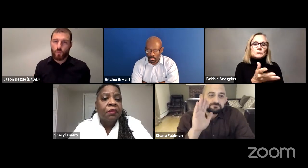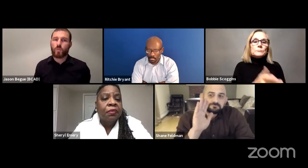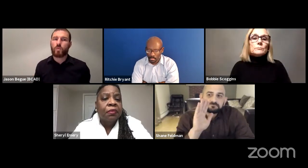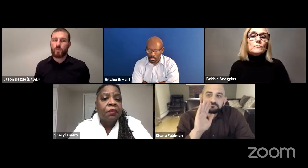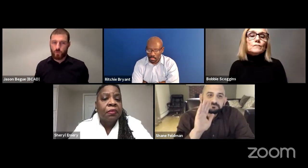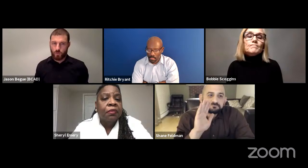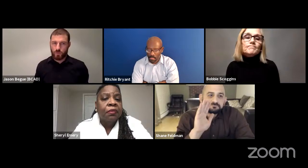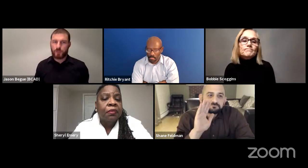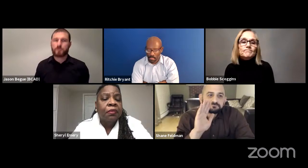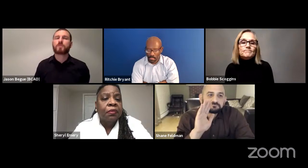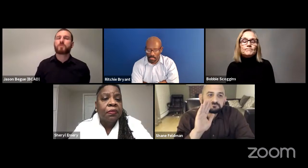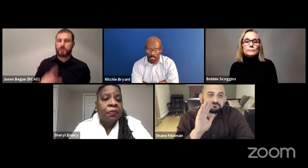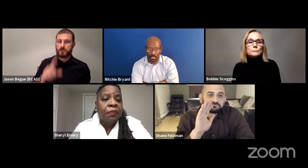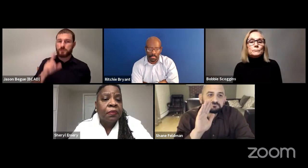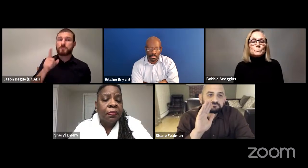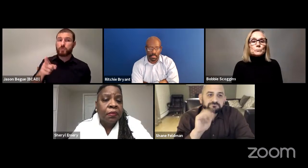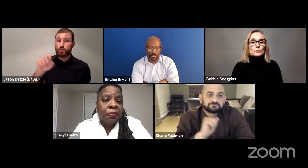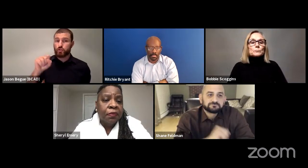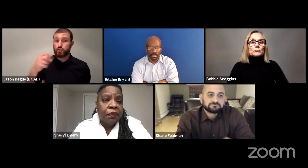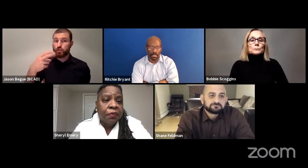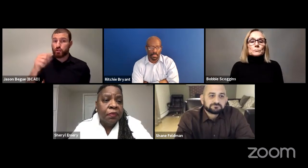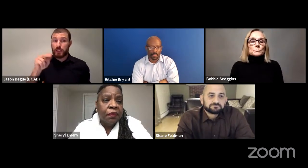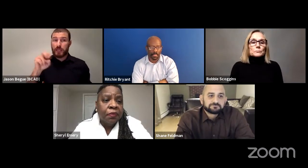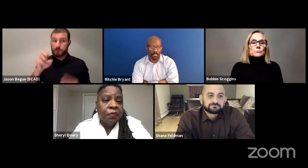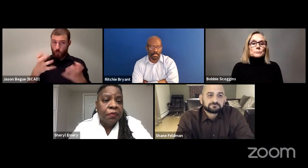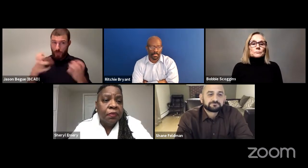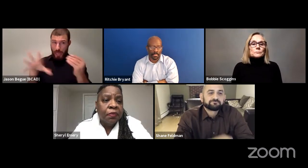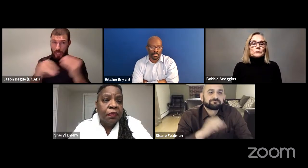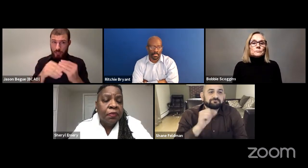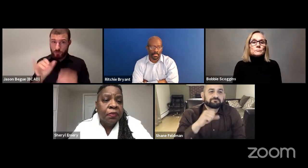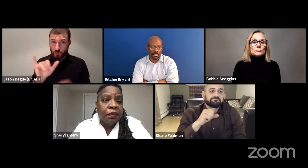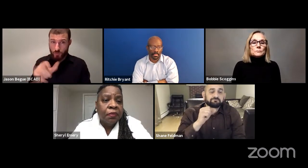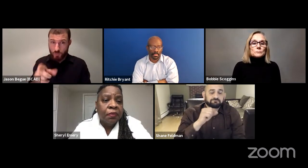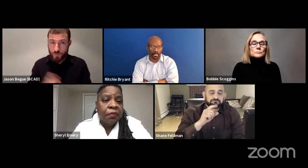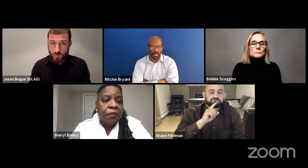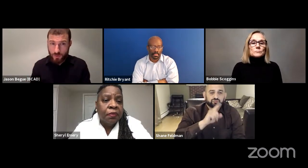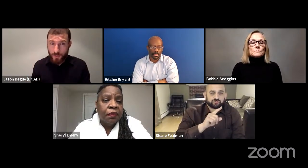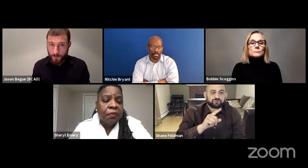as things changed. JASON BEGUE: Shane, did you want to add to